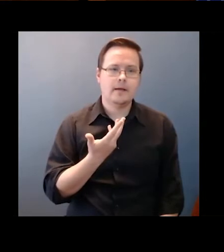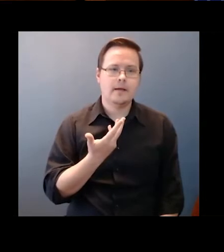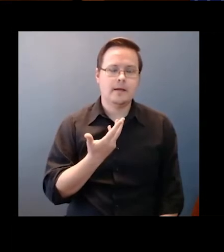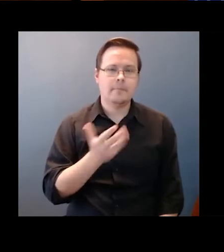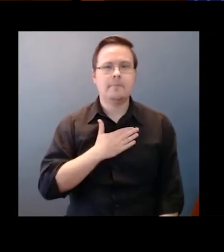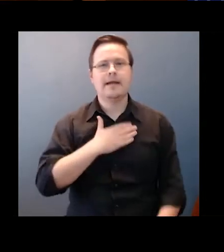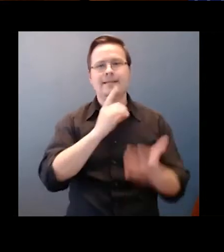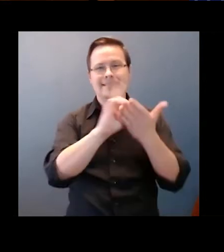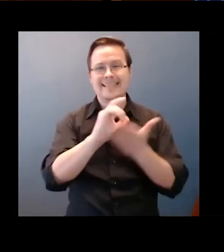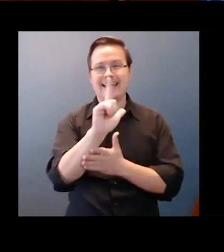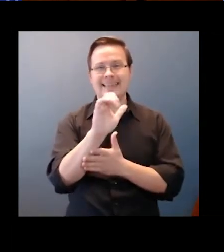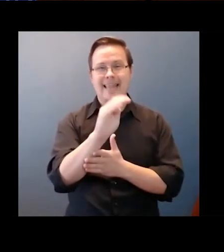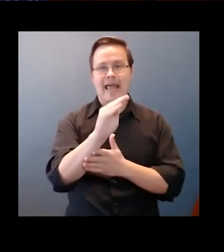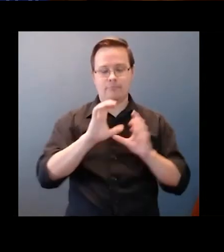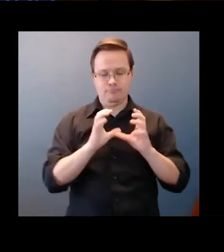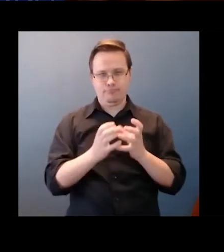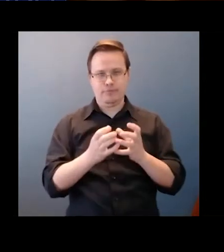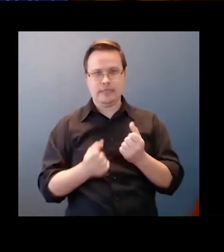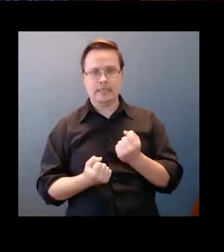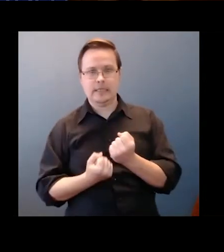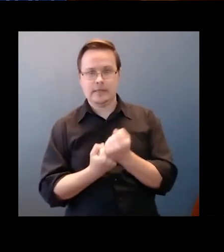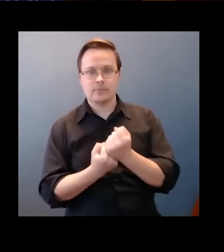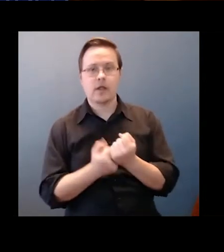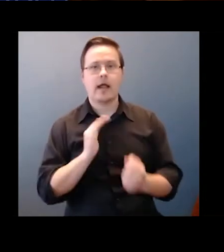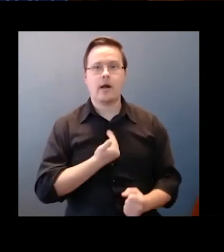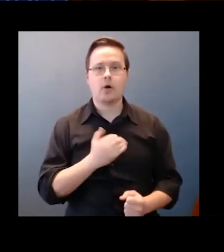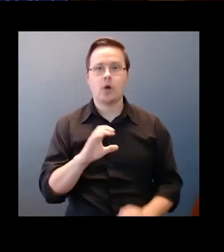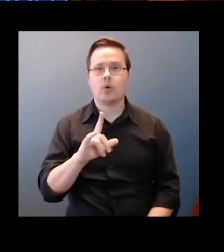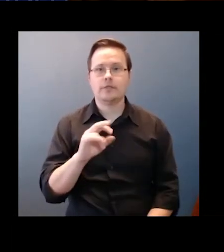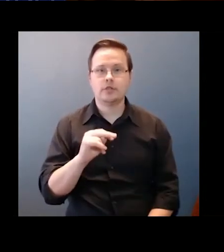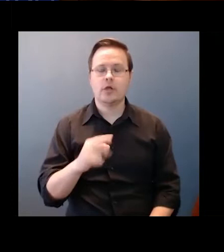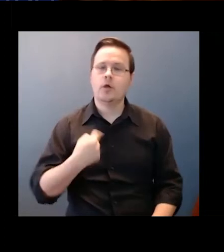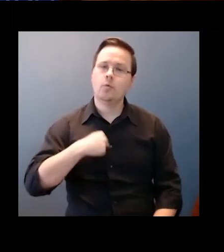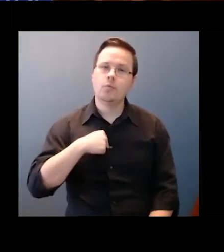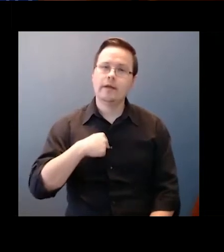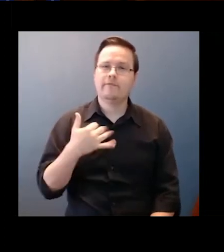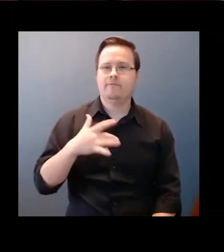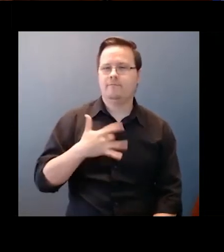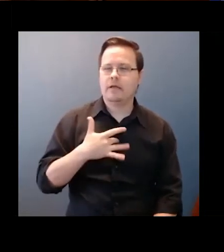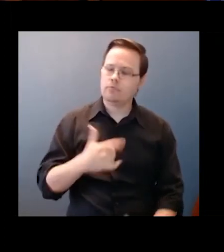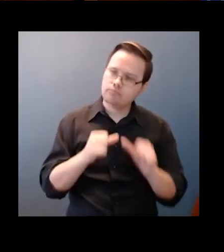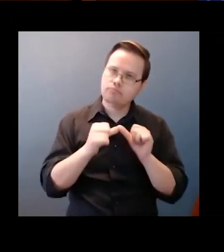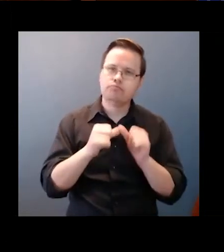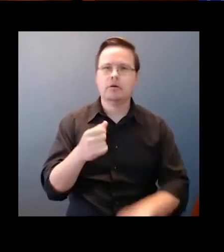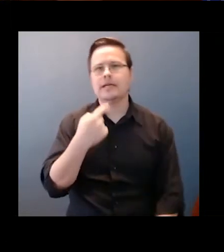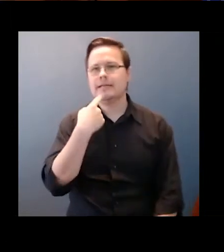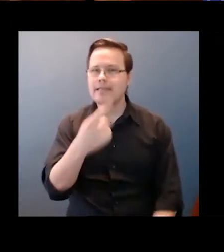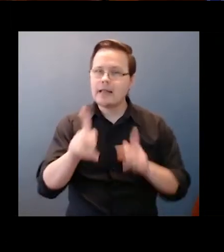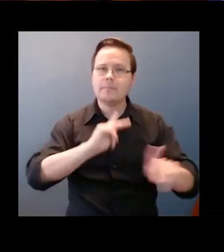to help the coalition. We found ourselves constantly telling people, telling, journalists, telling community members stories